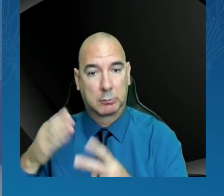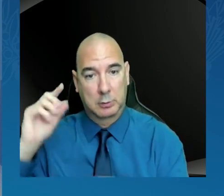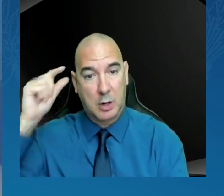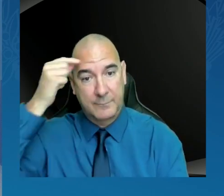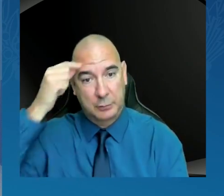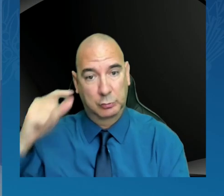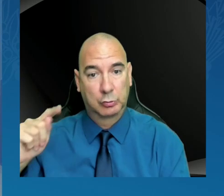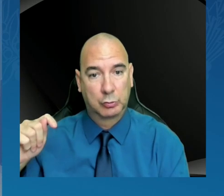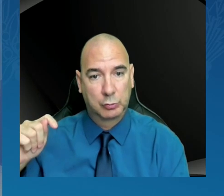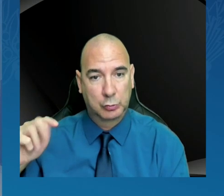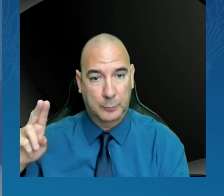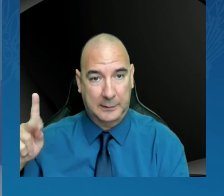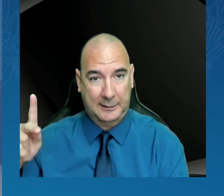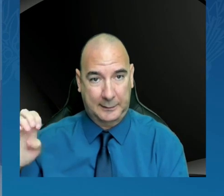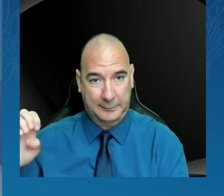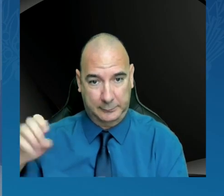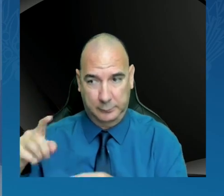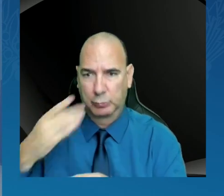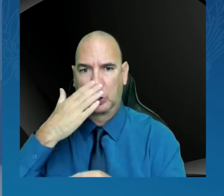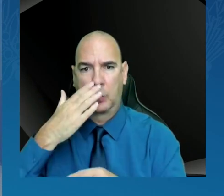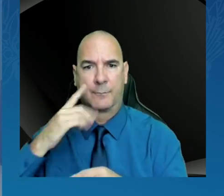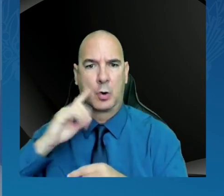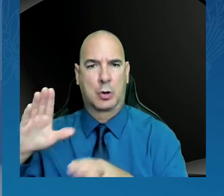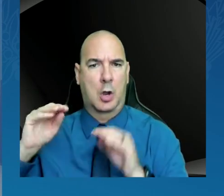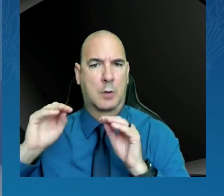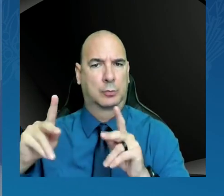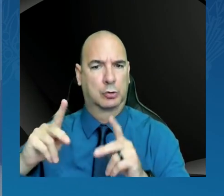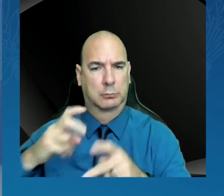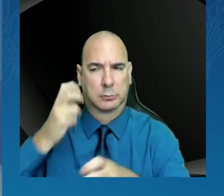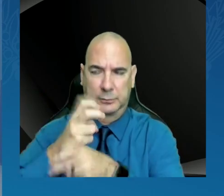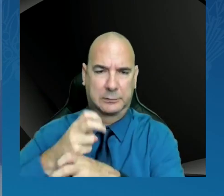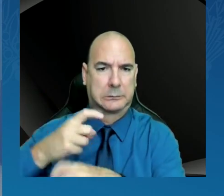So, thank you all, and to all of the local and state elected leaders for being here today.